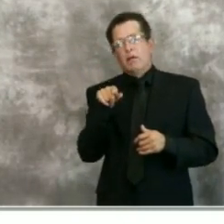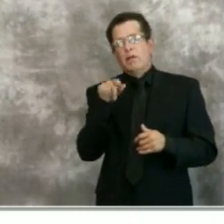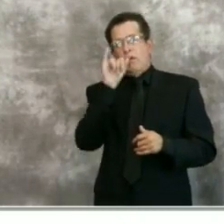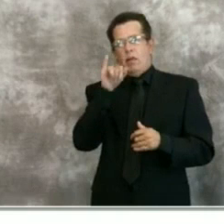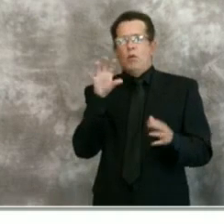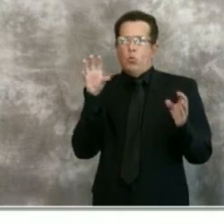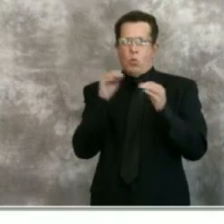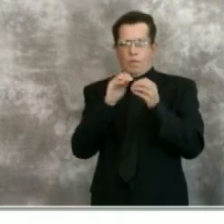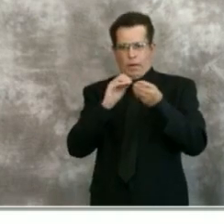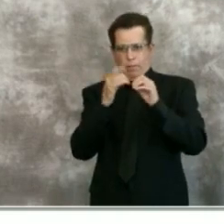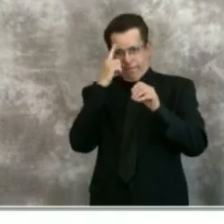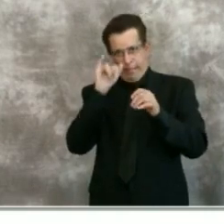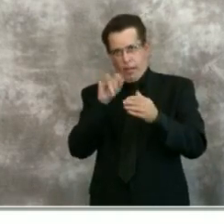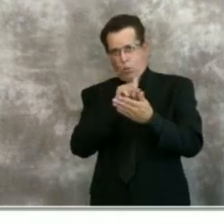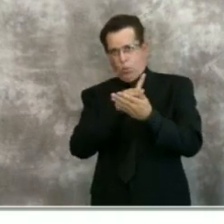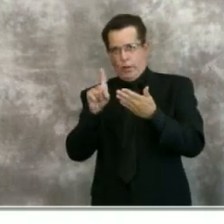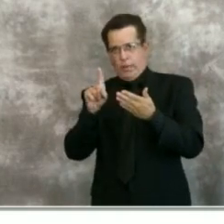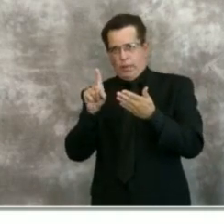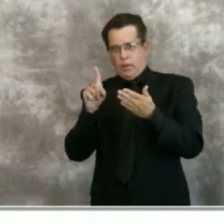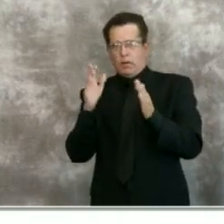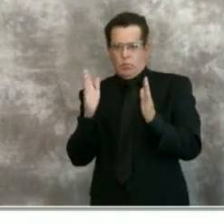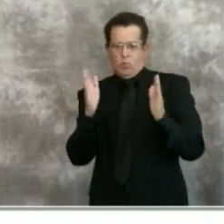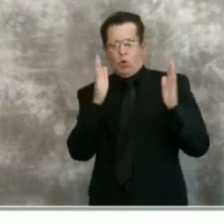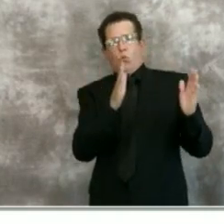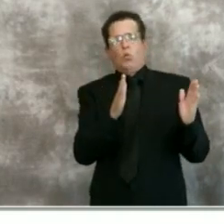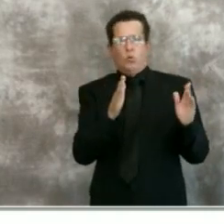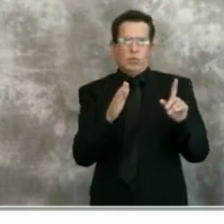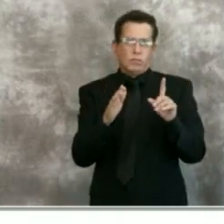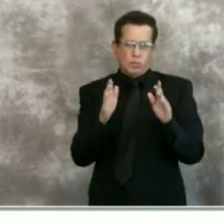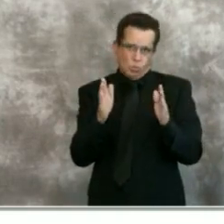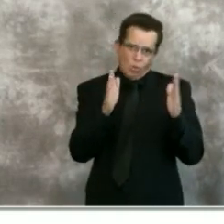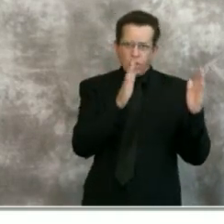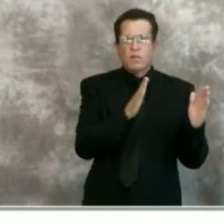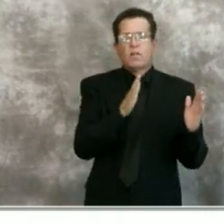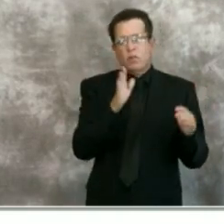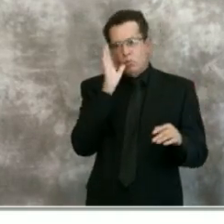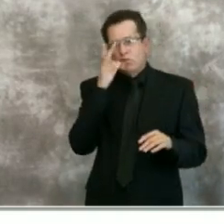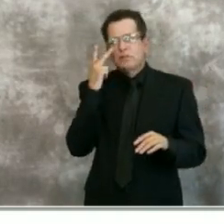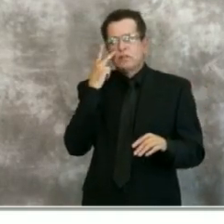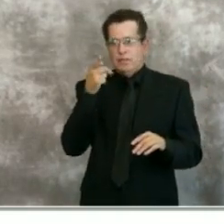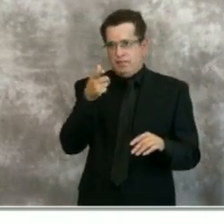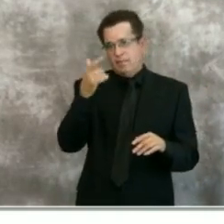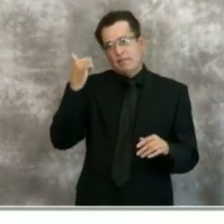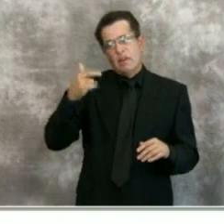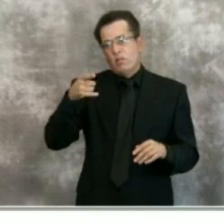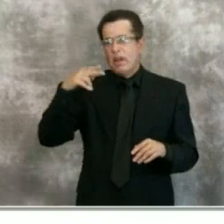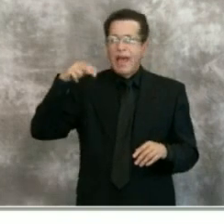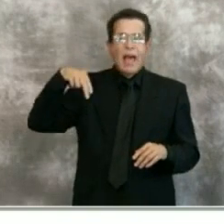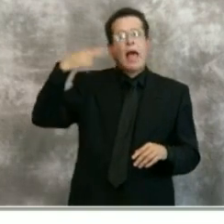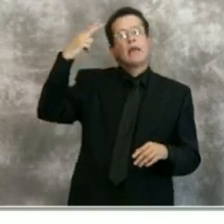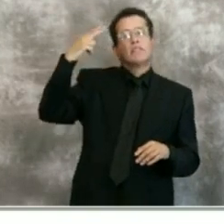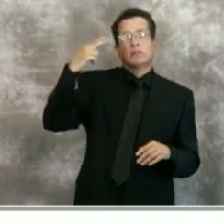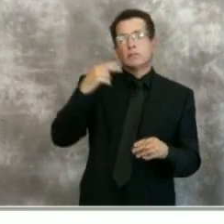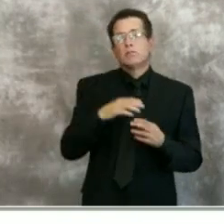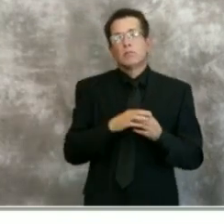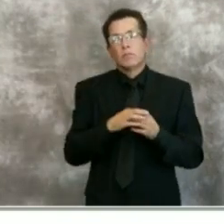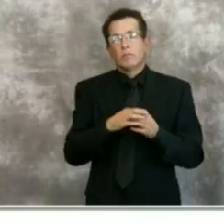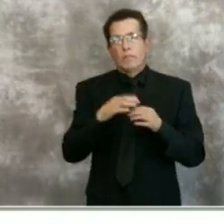SO THIS WILL ON WEDNESDAY. WE WILL SLIGHT THAT WEEKS. AND TOTAL NUMBER OF CASES FOR THAT